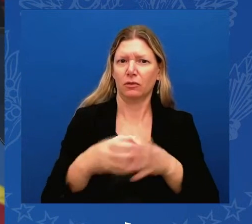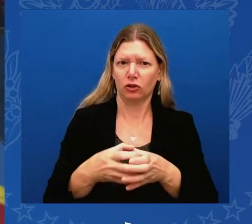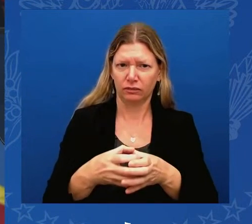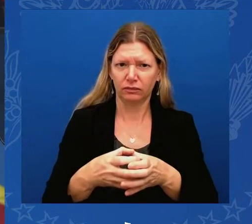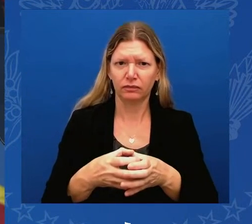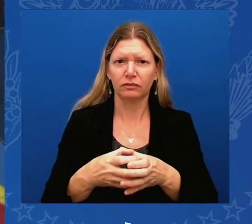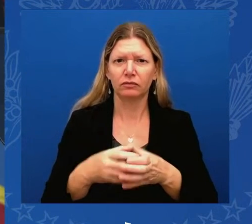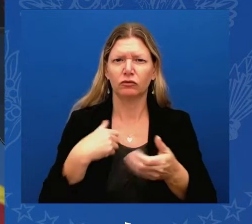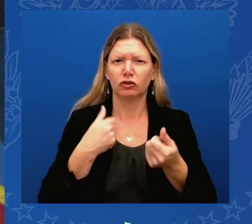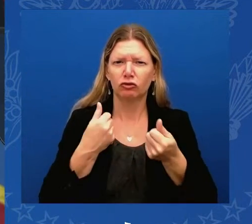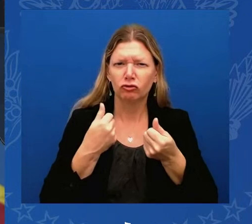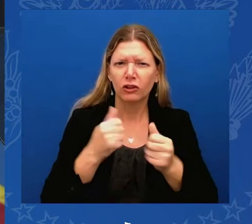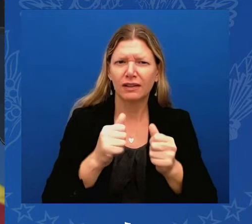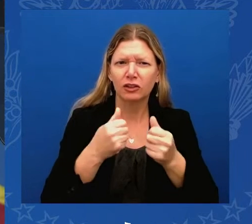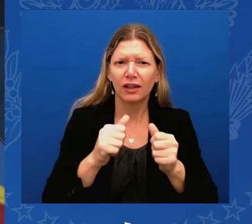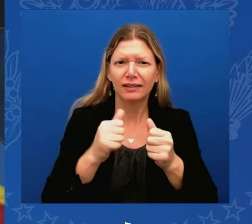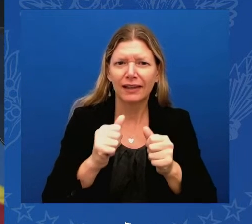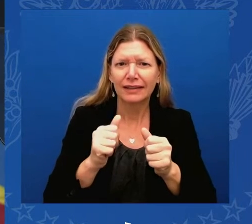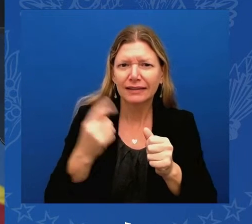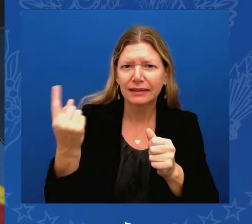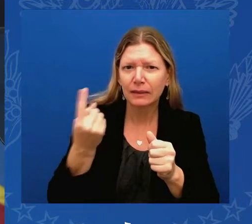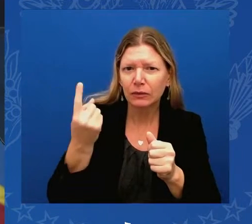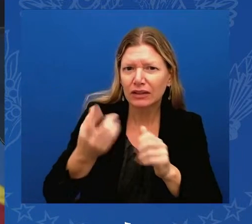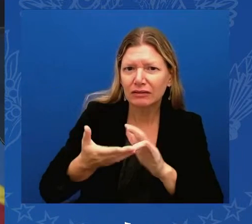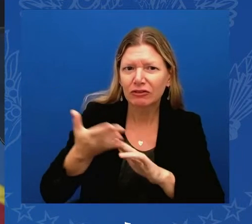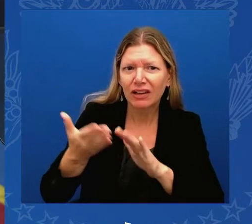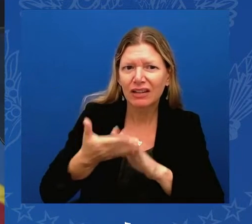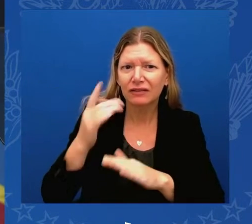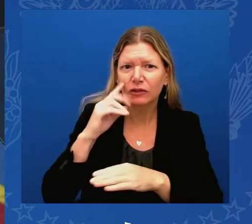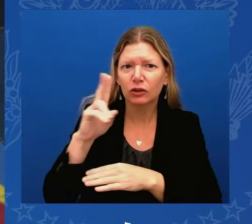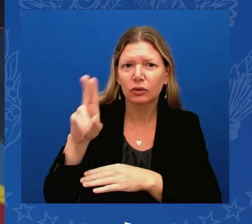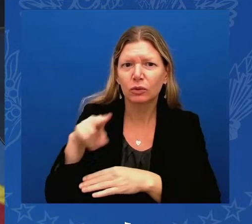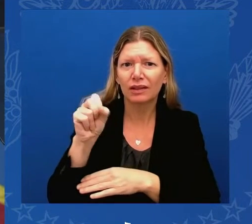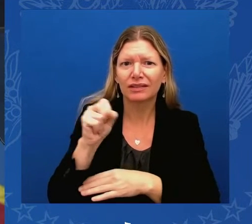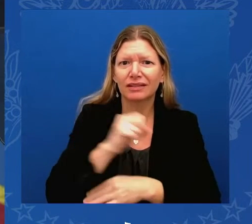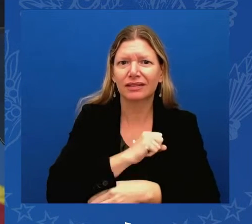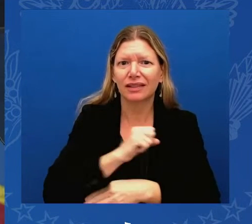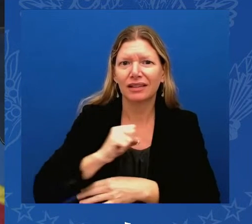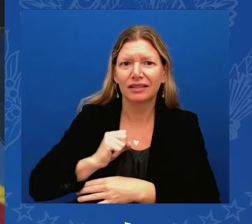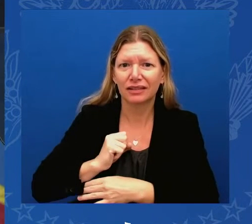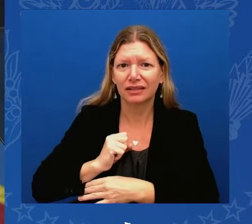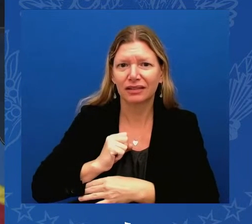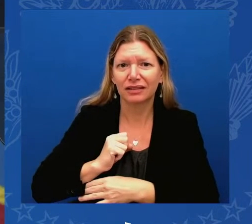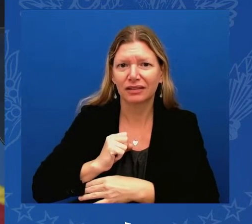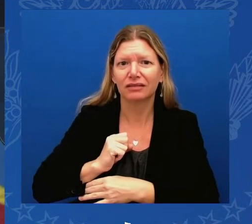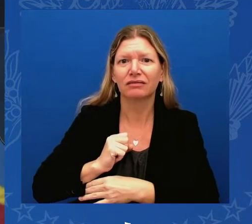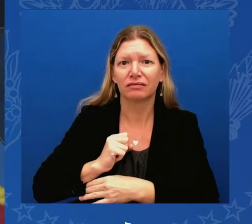I was 29 years of age. I had no notion of running -- I love reading about everybody knew I was going to run;